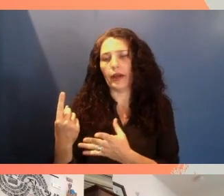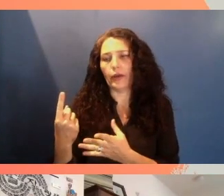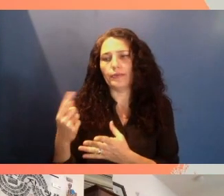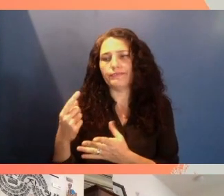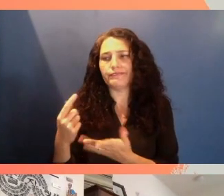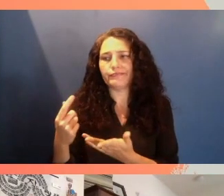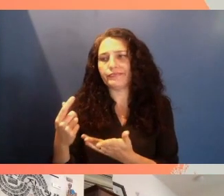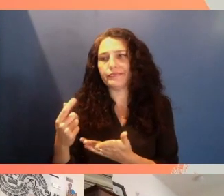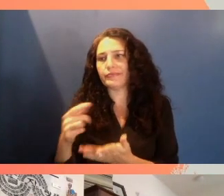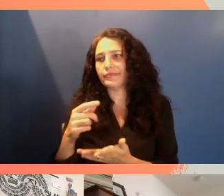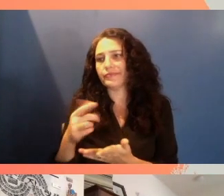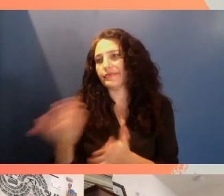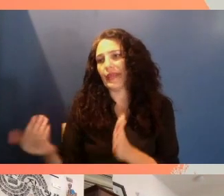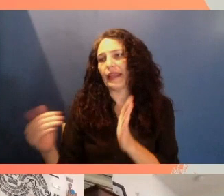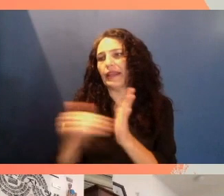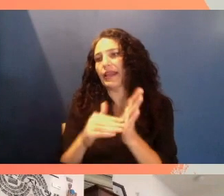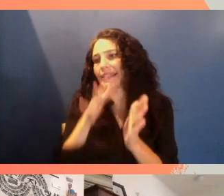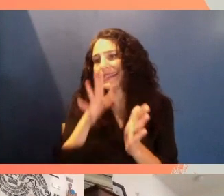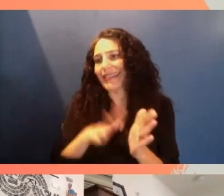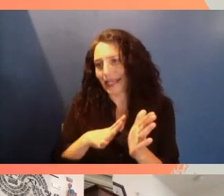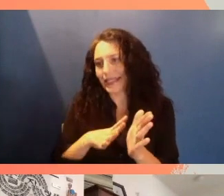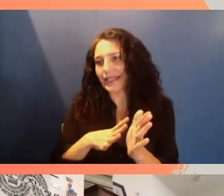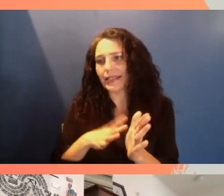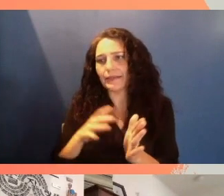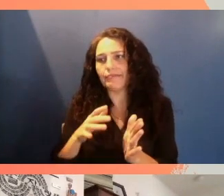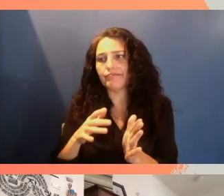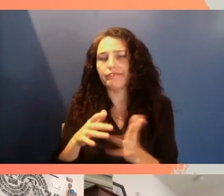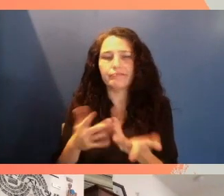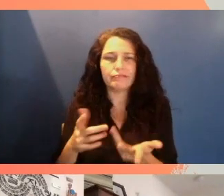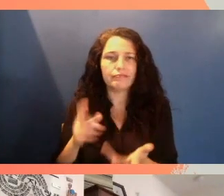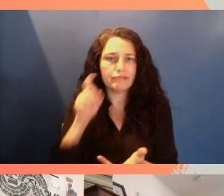and although women have always been present